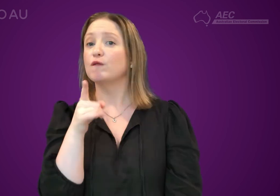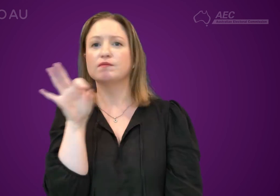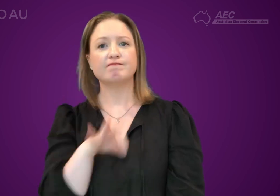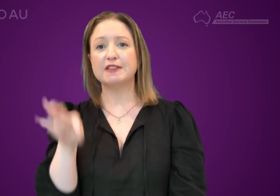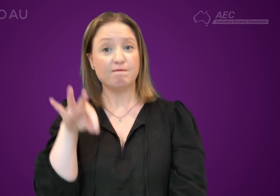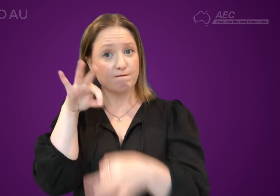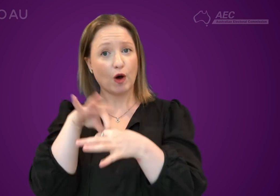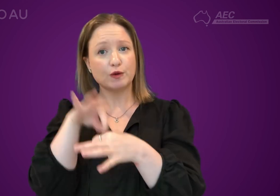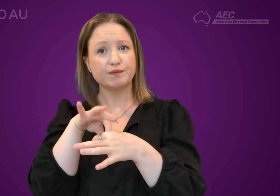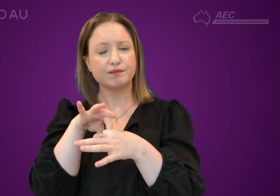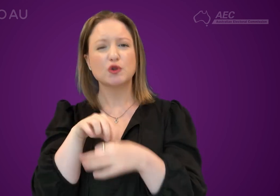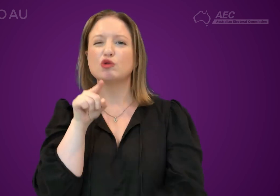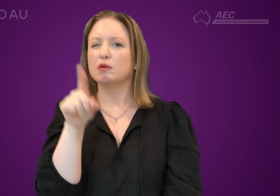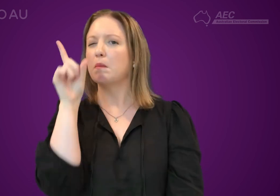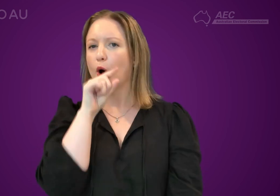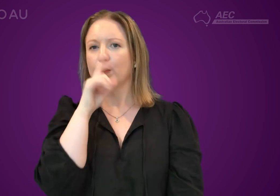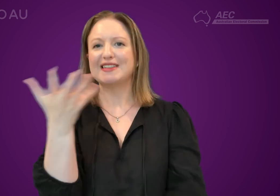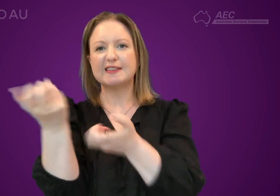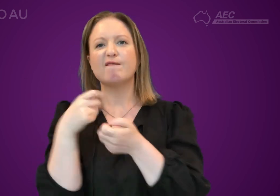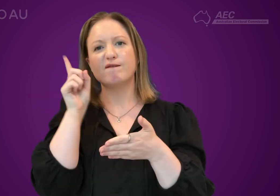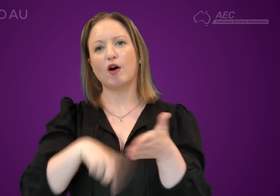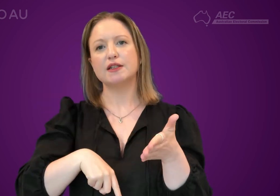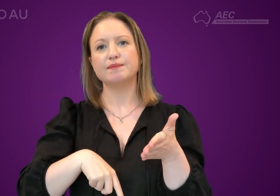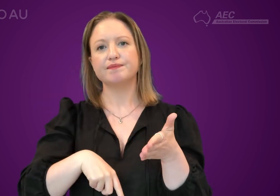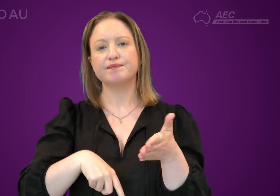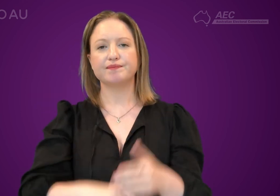If you do not vote, you may get a fine.